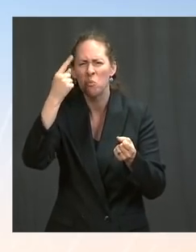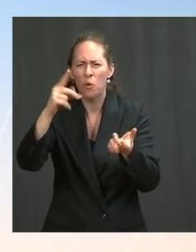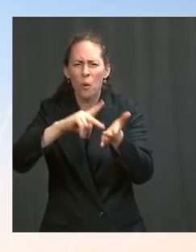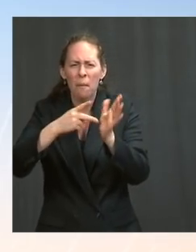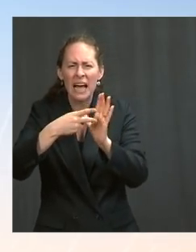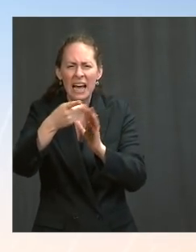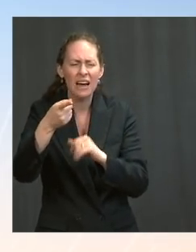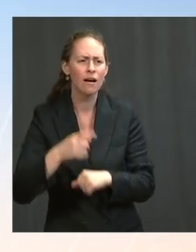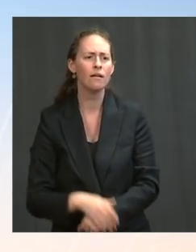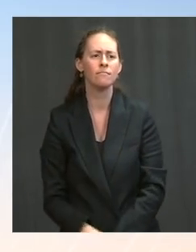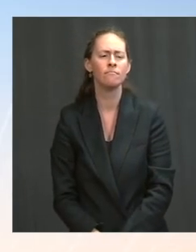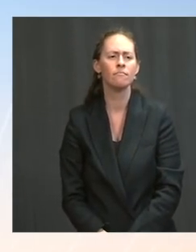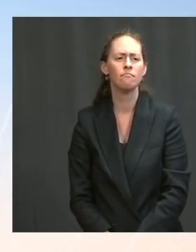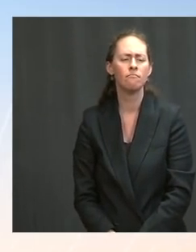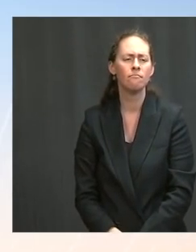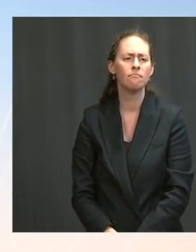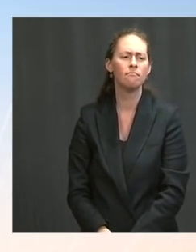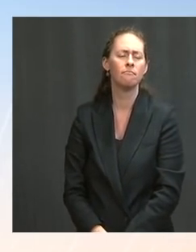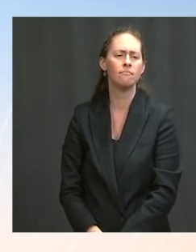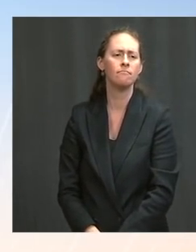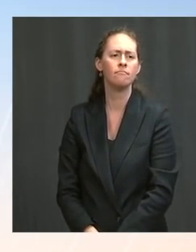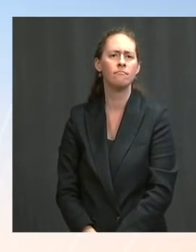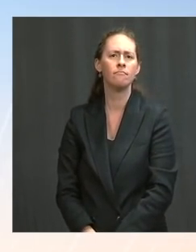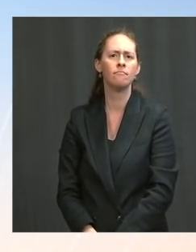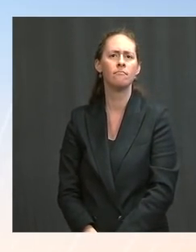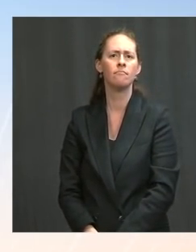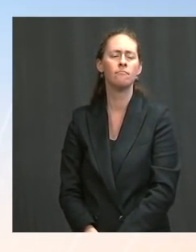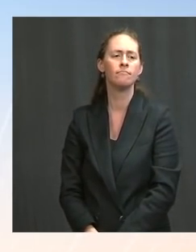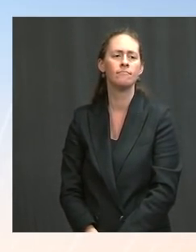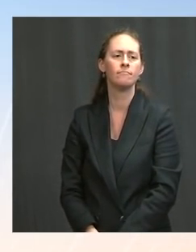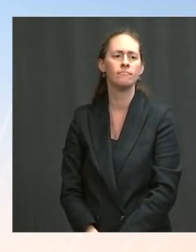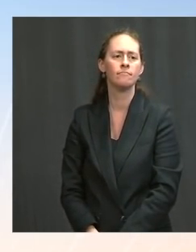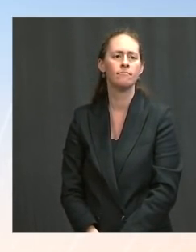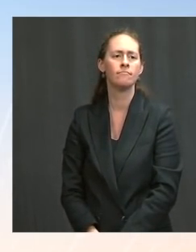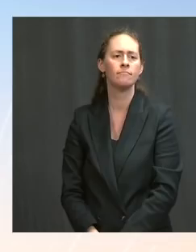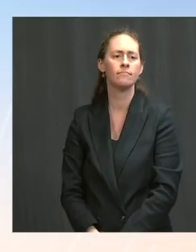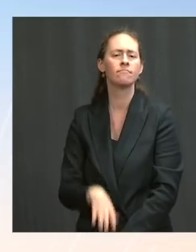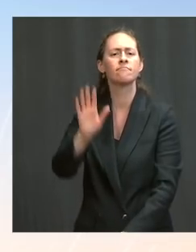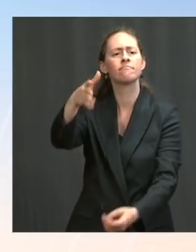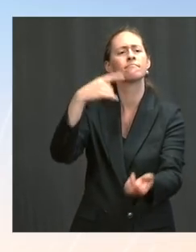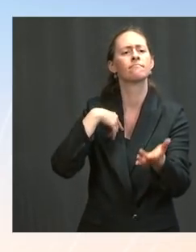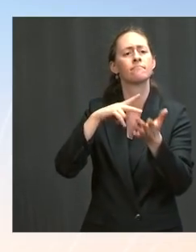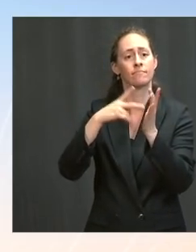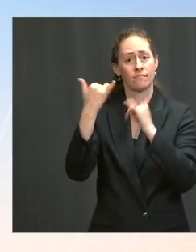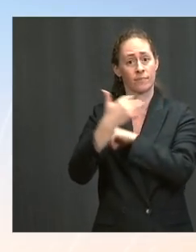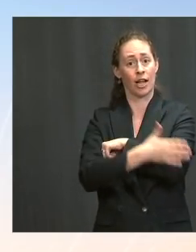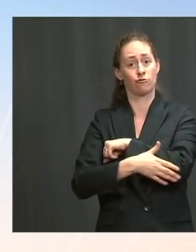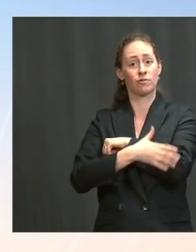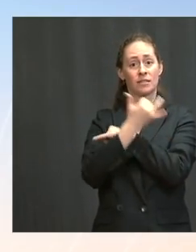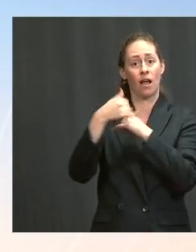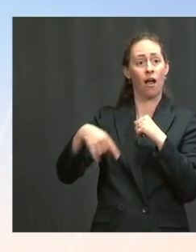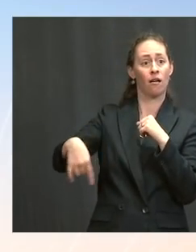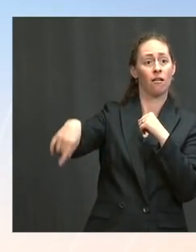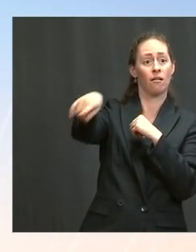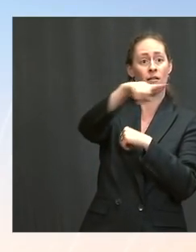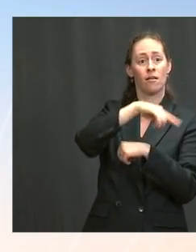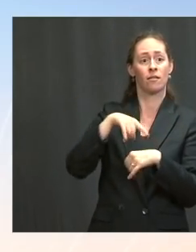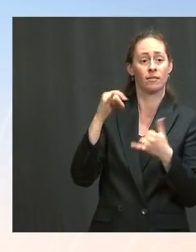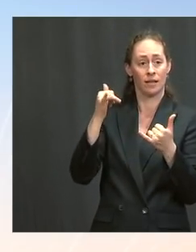because there's a large component of the nation that feels that the intention should be put into it -- Ms. Psaki: Mm-hmm.